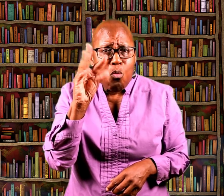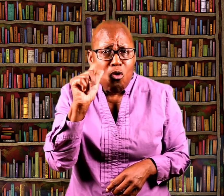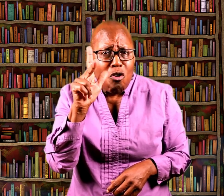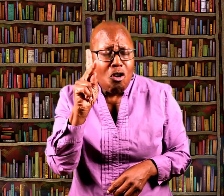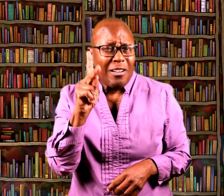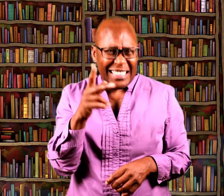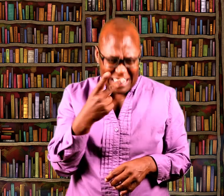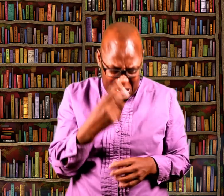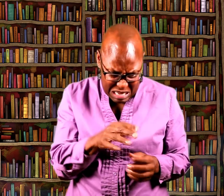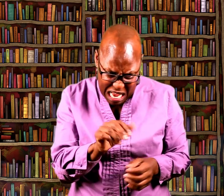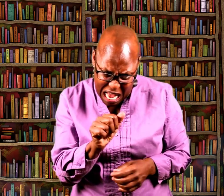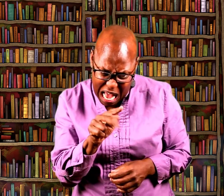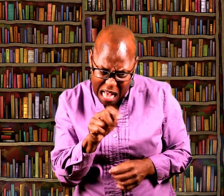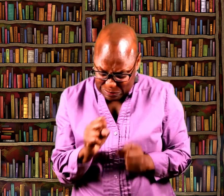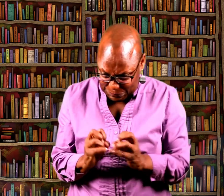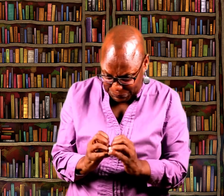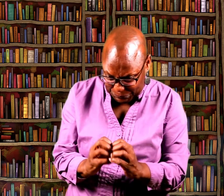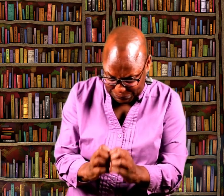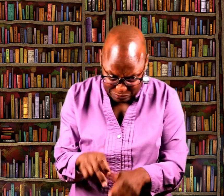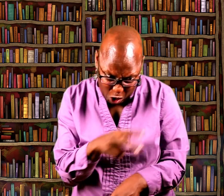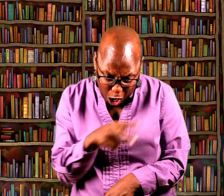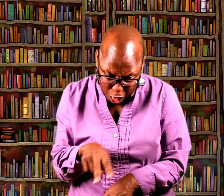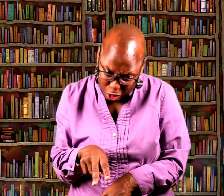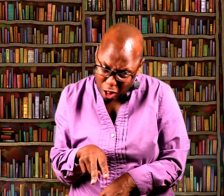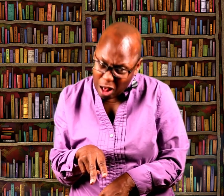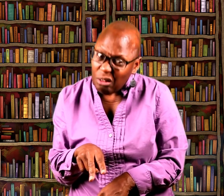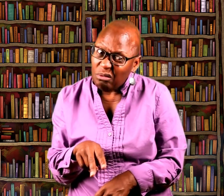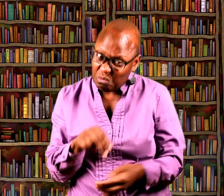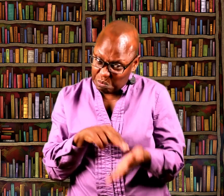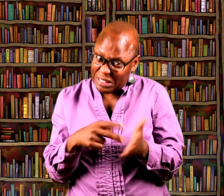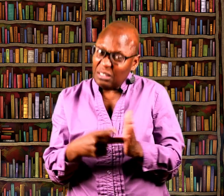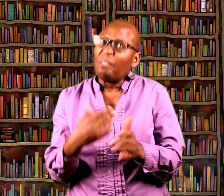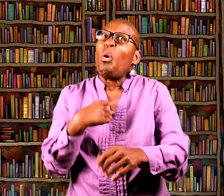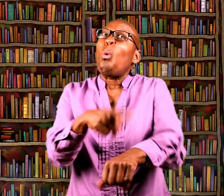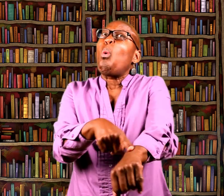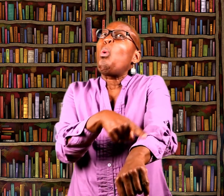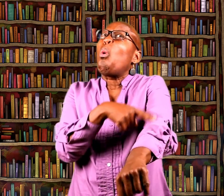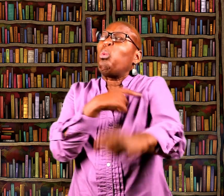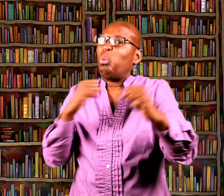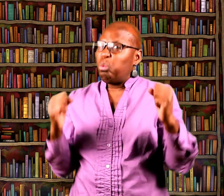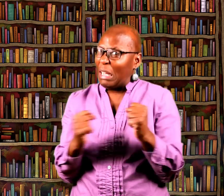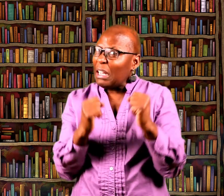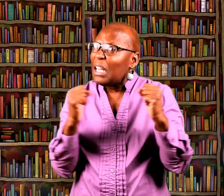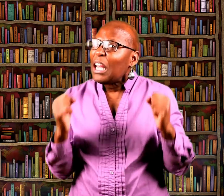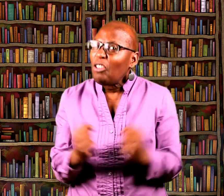a stick along the sidewalk, seeing ants in the grass. Look at that, it means a long winter.